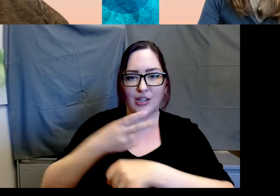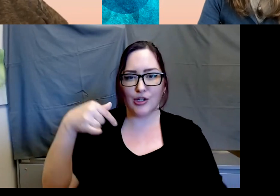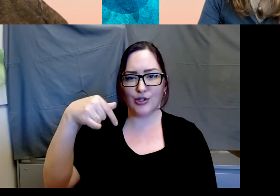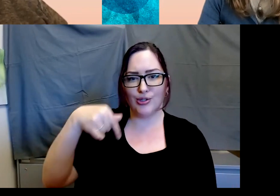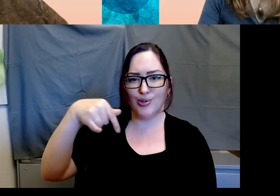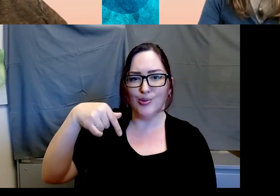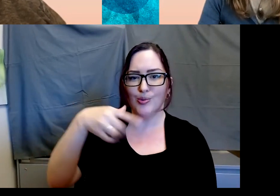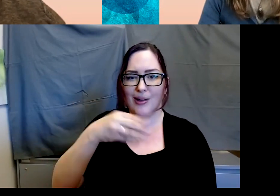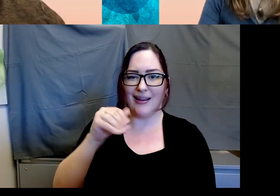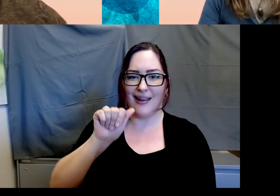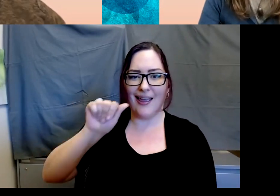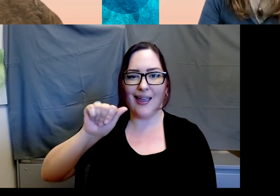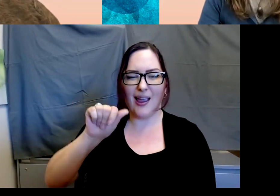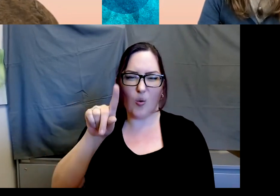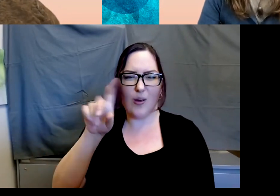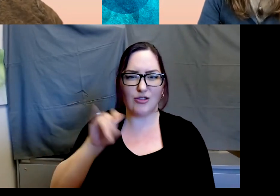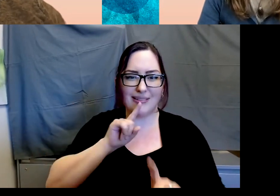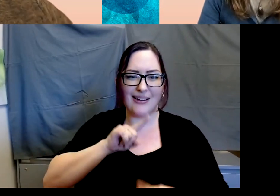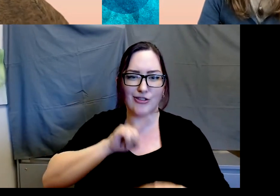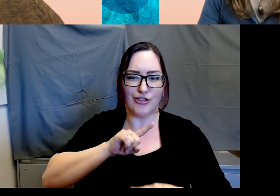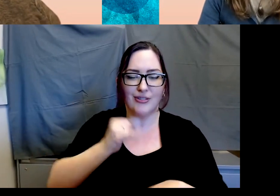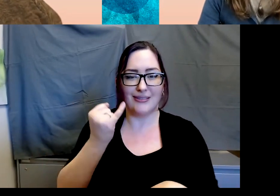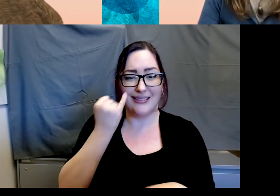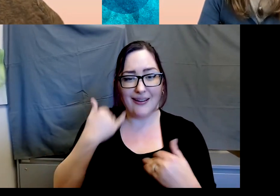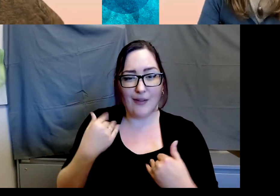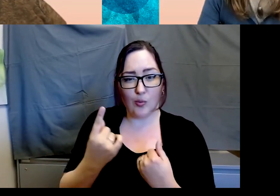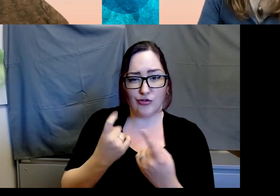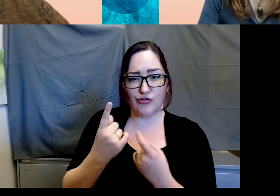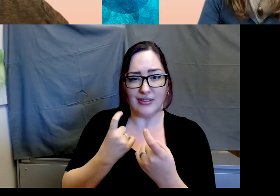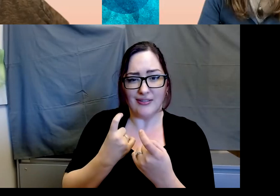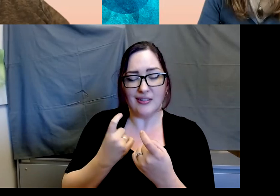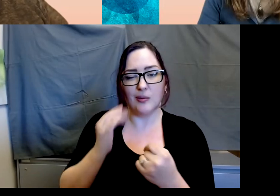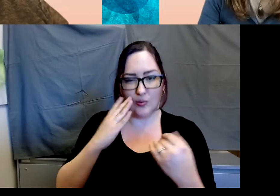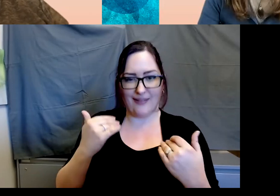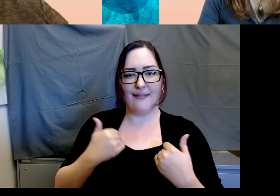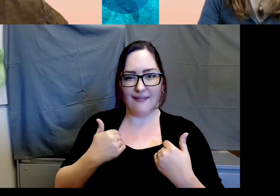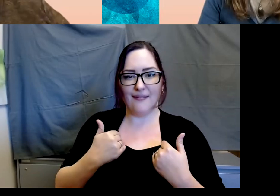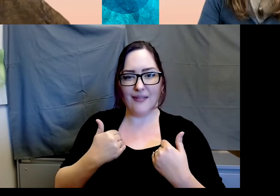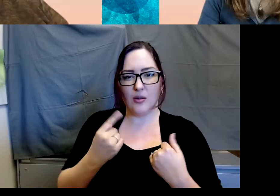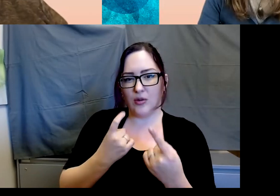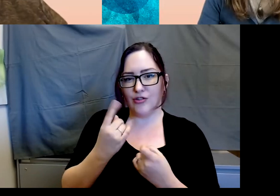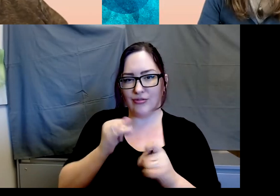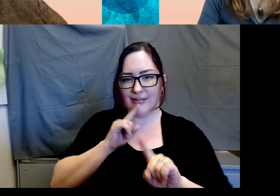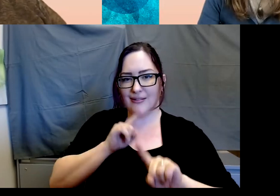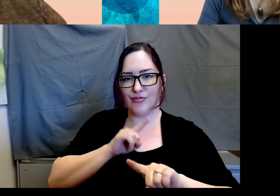as we're going to, if you have questions as we're going, we're gonna have a question and answer after our panelists are done presenting